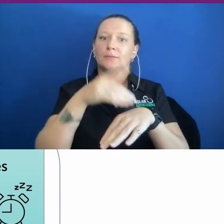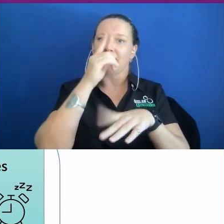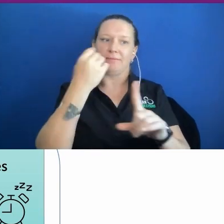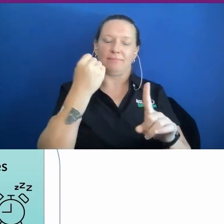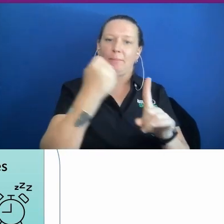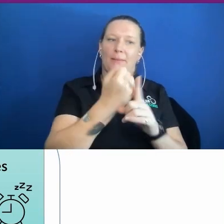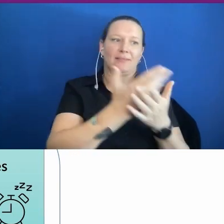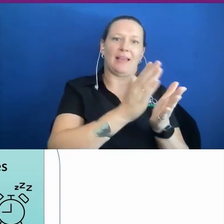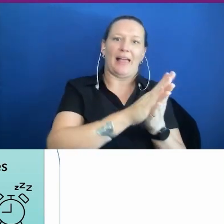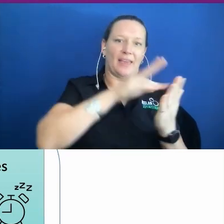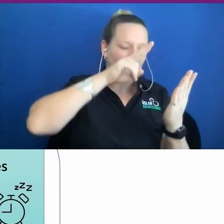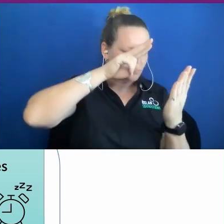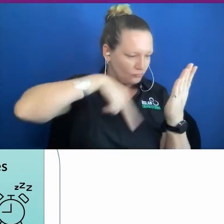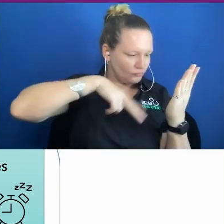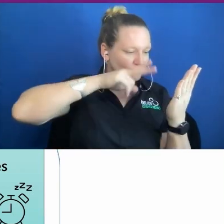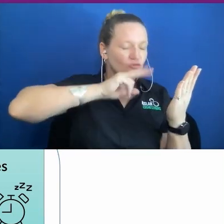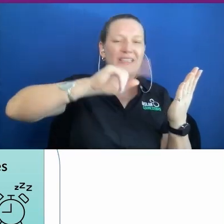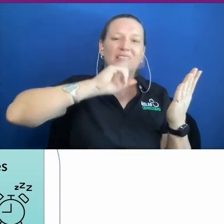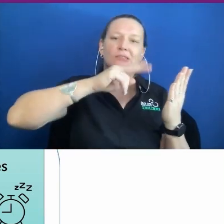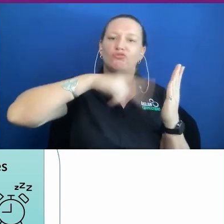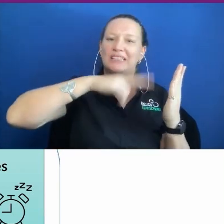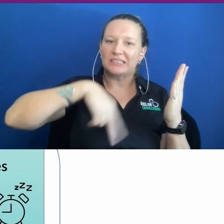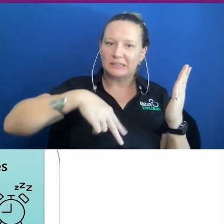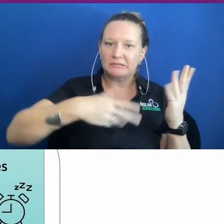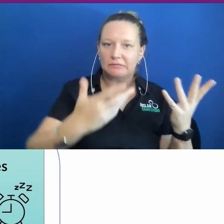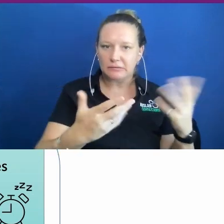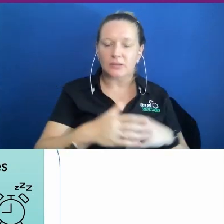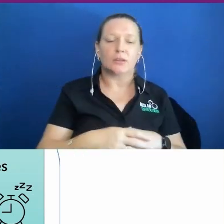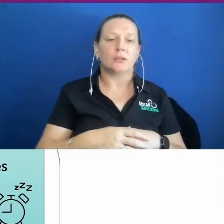hearing loss, for example, has a large impact on speech development so we always have to think